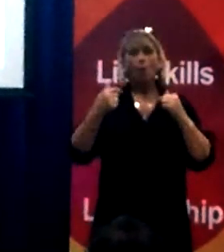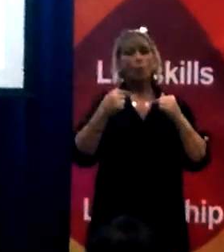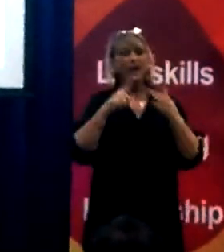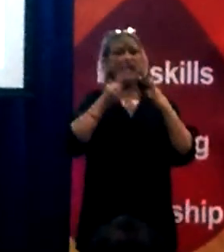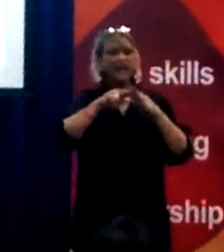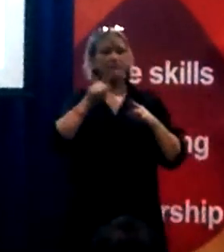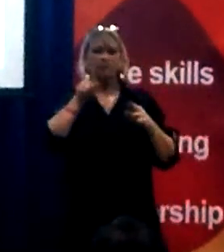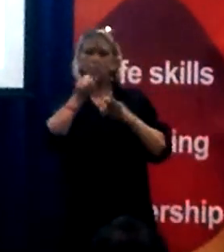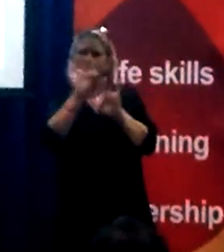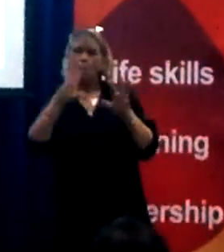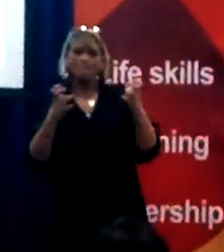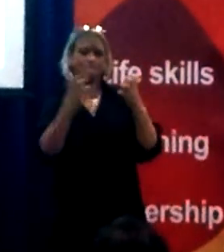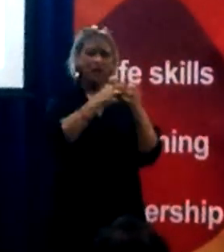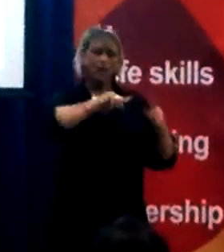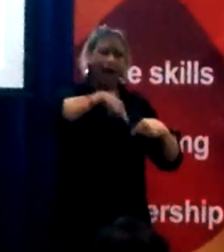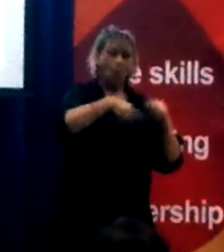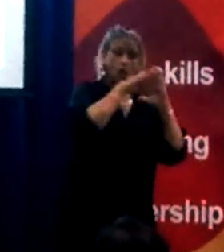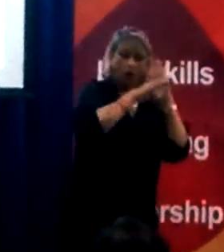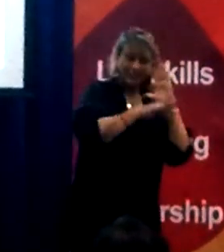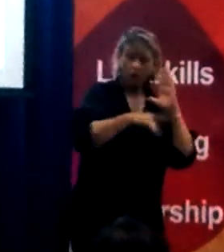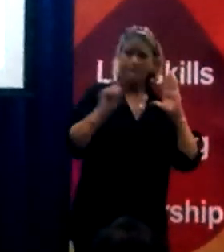come along to our Facebook and join our mailing list, where you will be kept up-to-date on